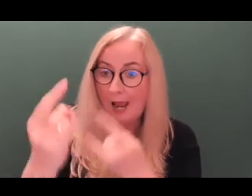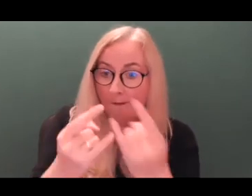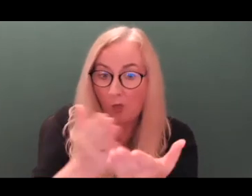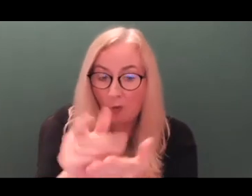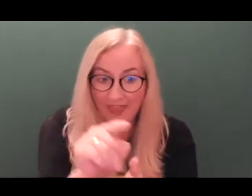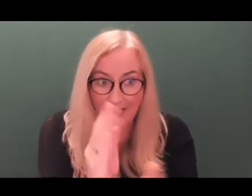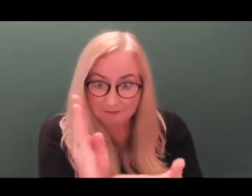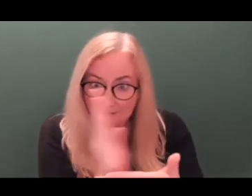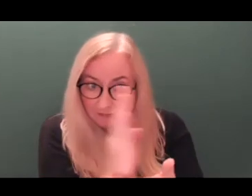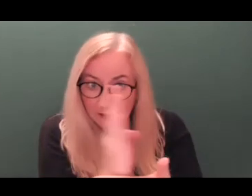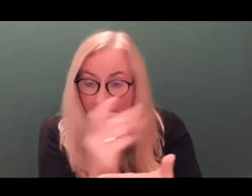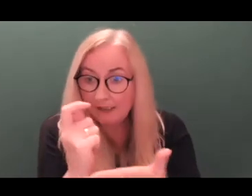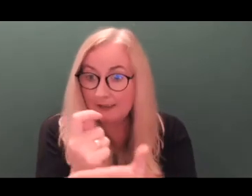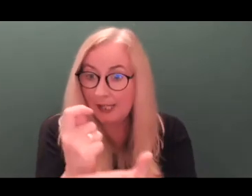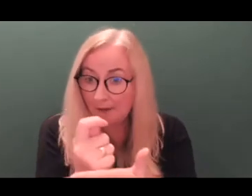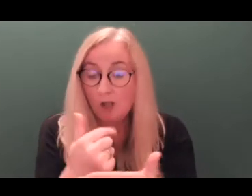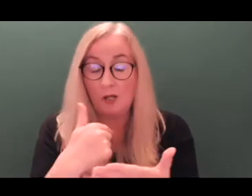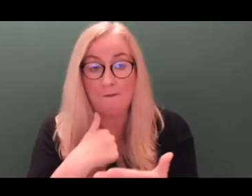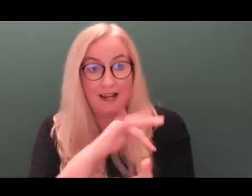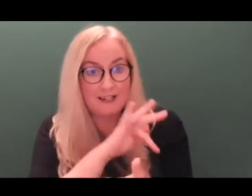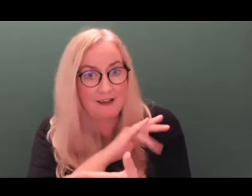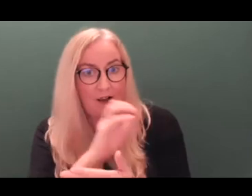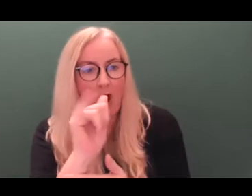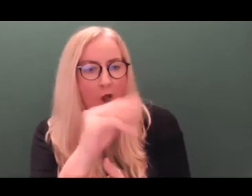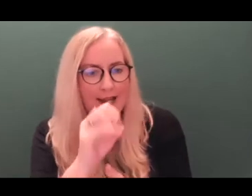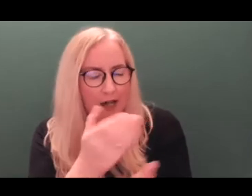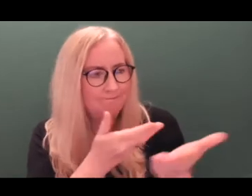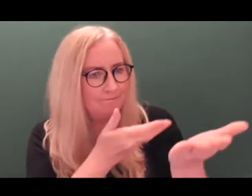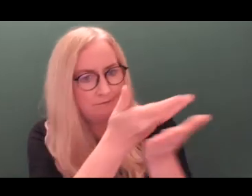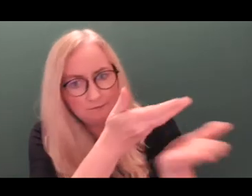And that is something that myself and Áine have had a discussion about and it's something that we